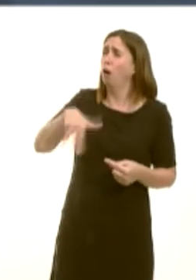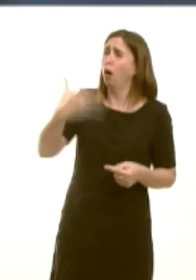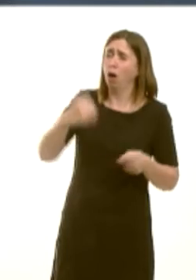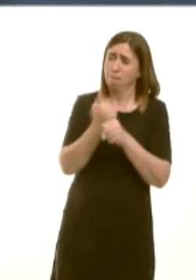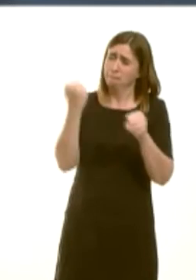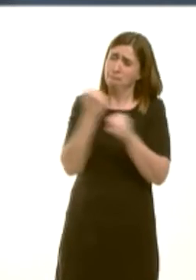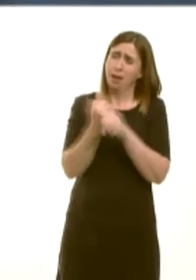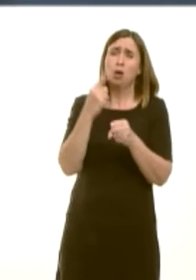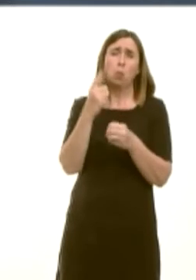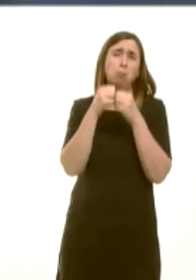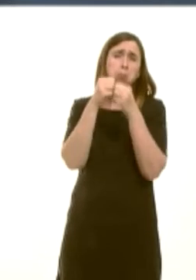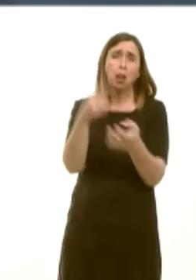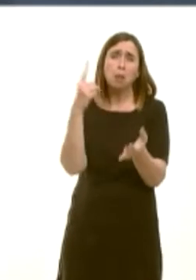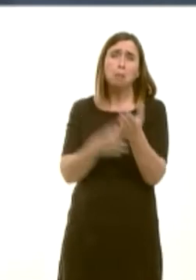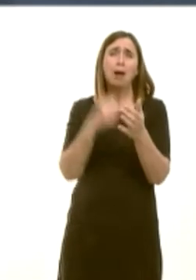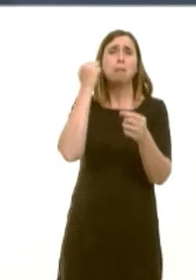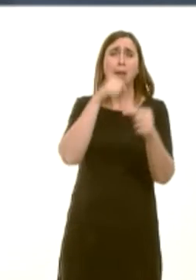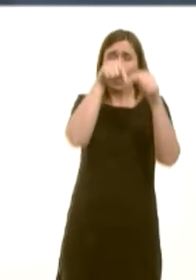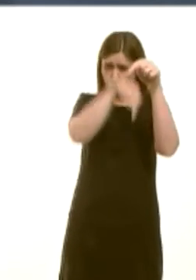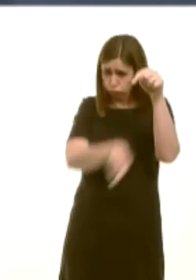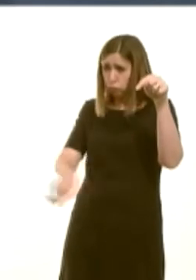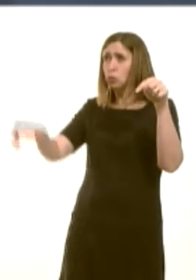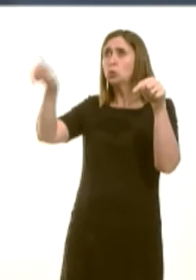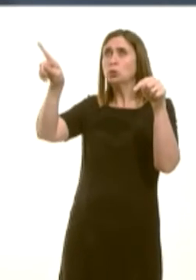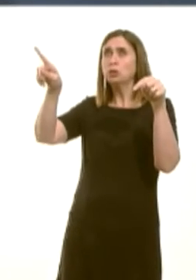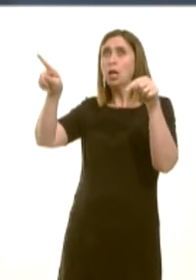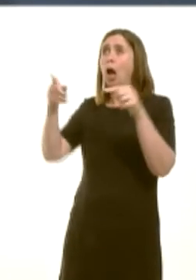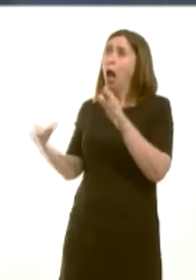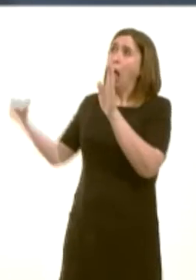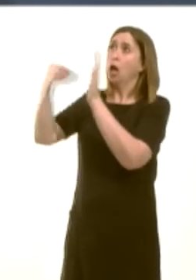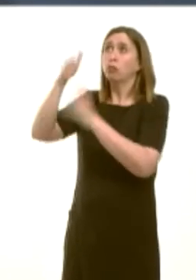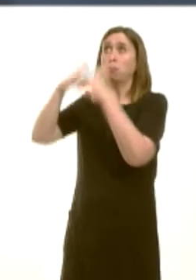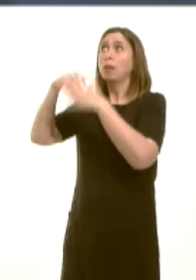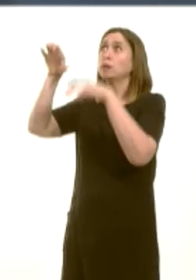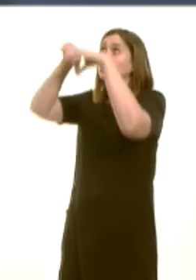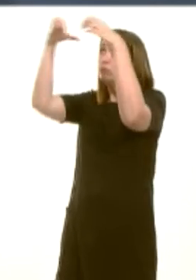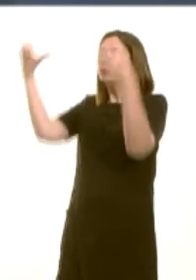£1 billion for the black route, thus sucking even more money from other vital projects